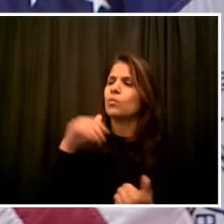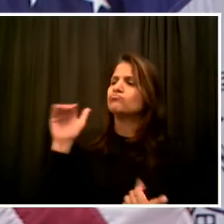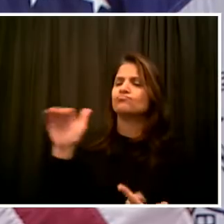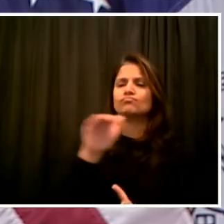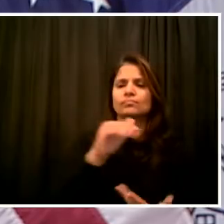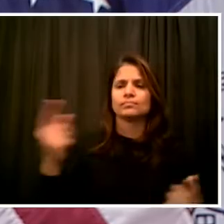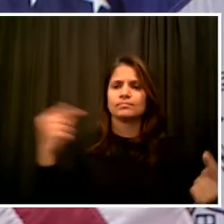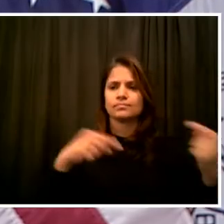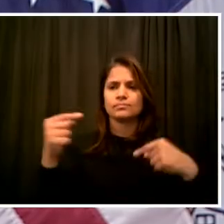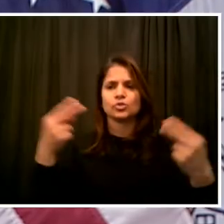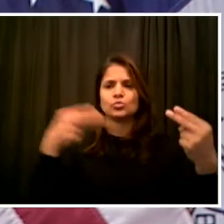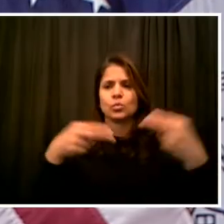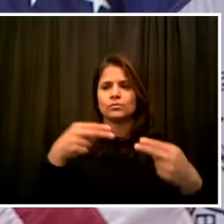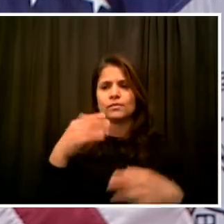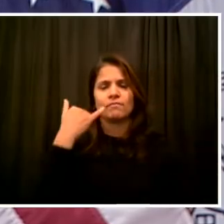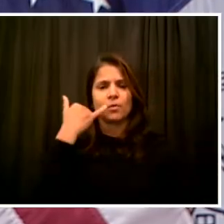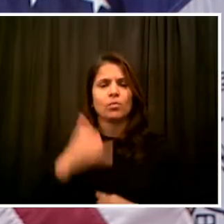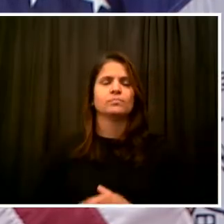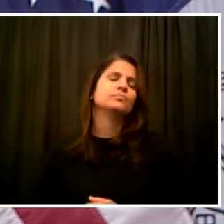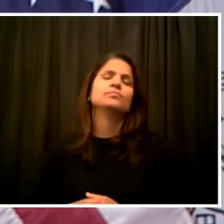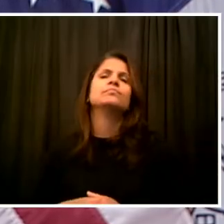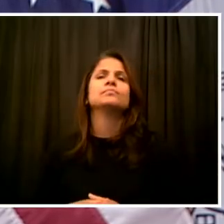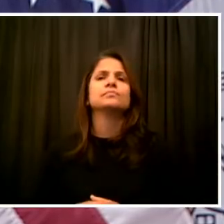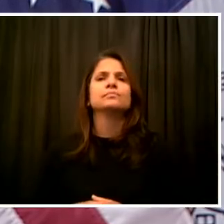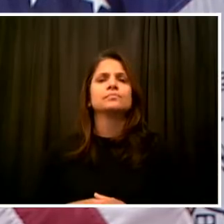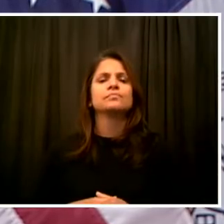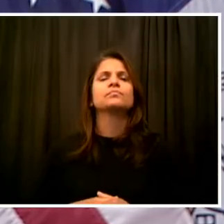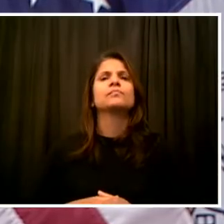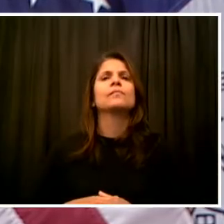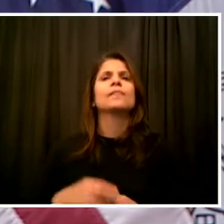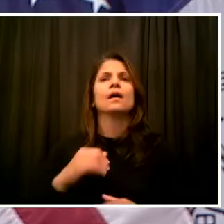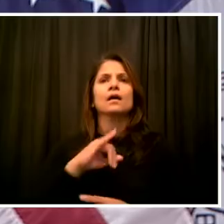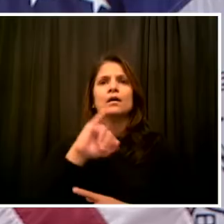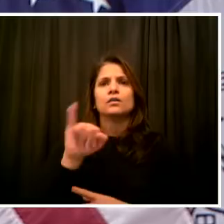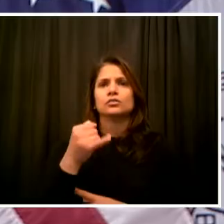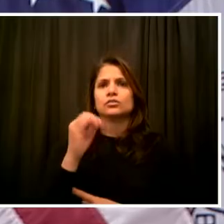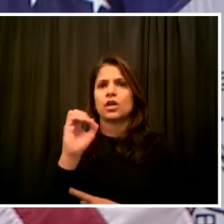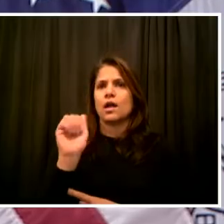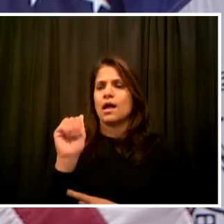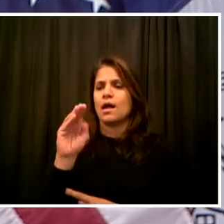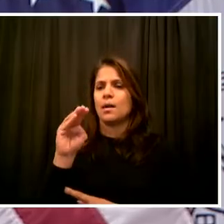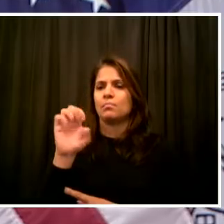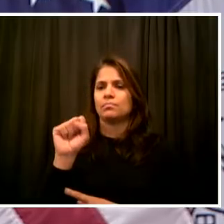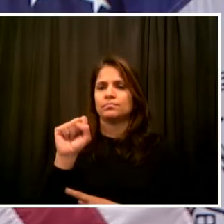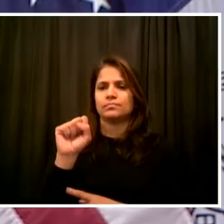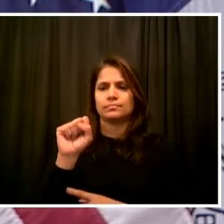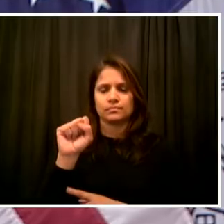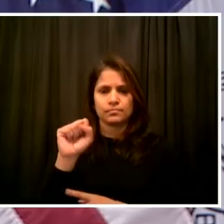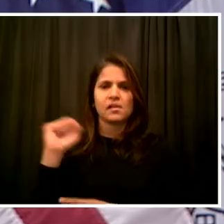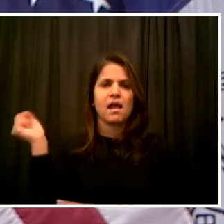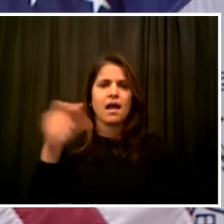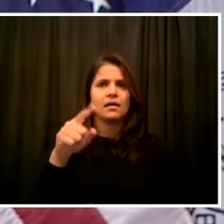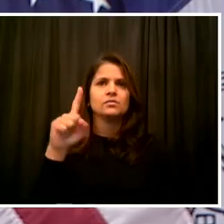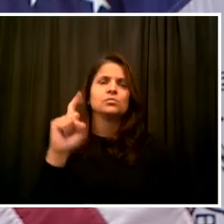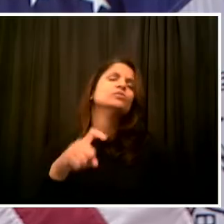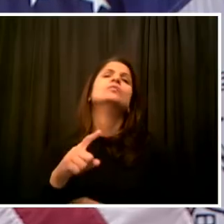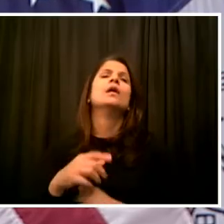HOW ARE YOU DOING? THANK YOU FOR ASKING. DOING OKAY. APPRECIATE THAT.